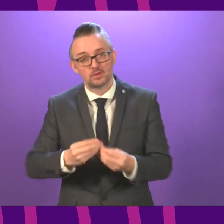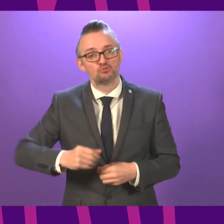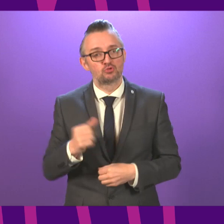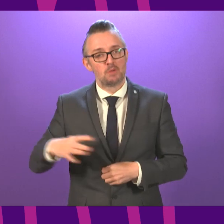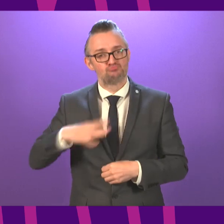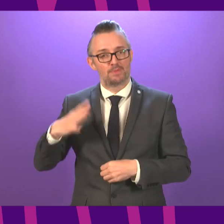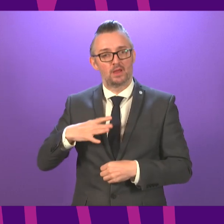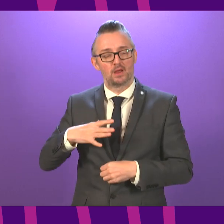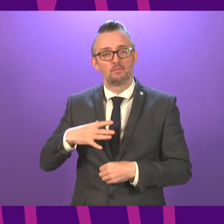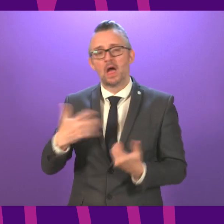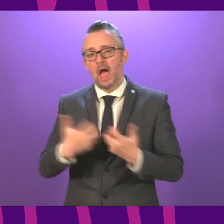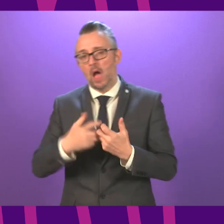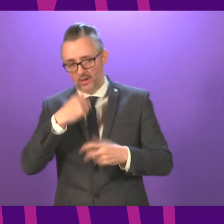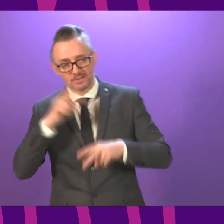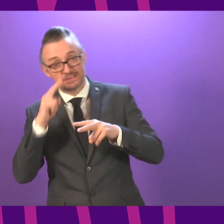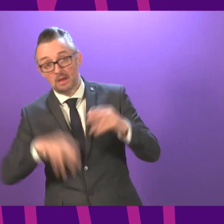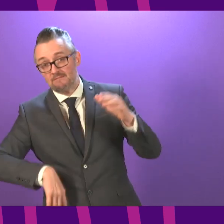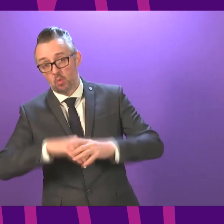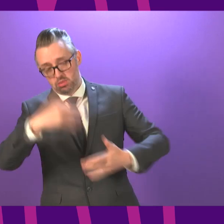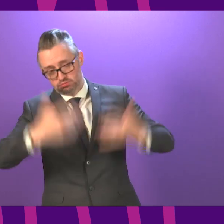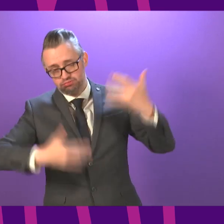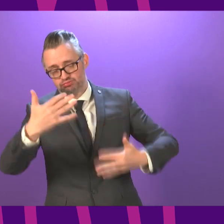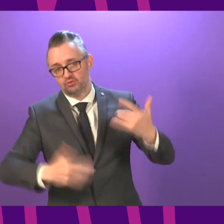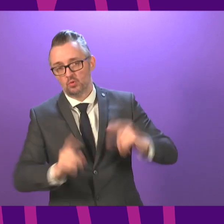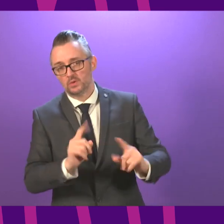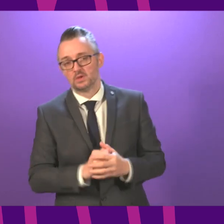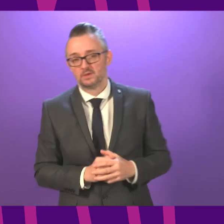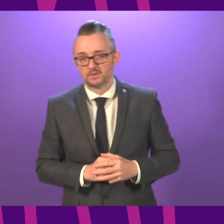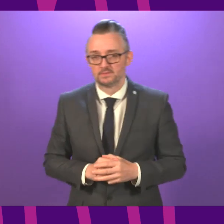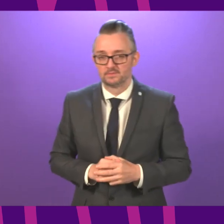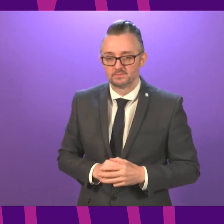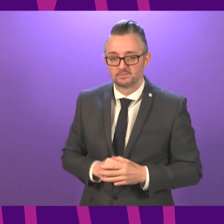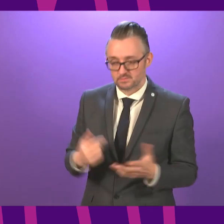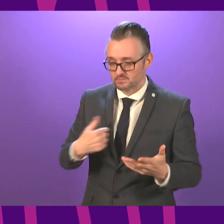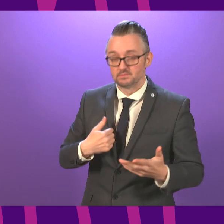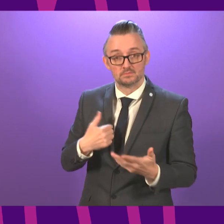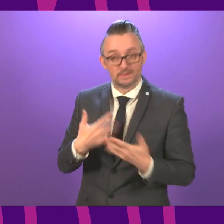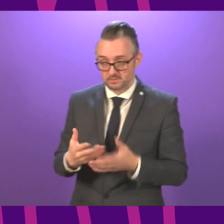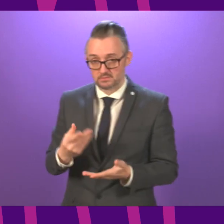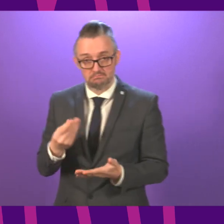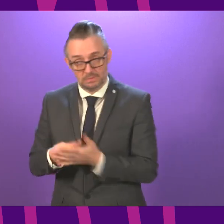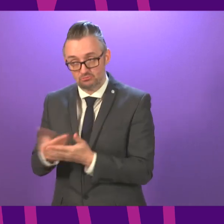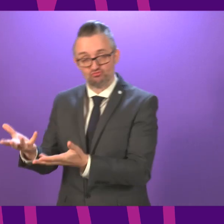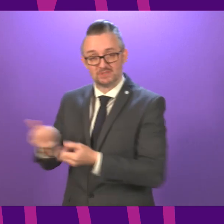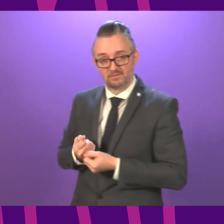Michael Russell: We keep giving money to the Treasury and we have,